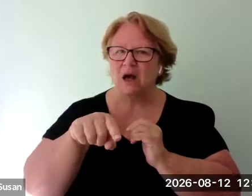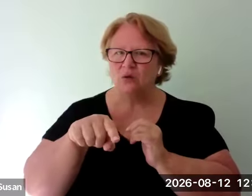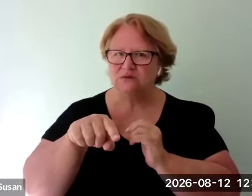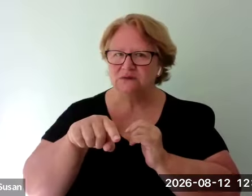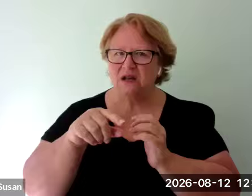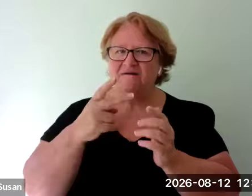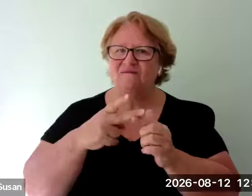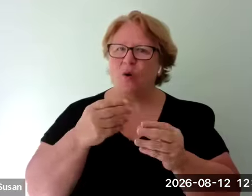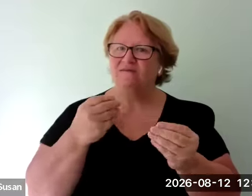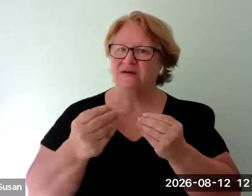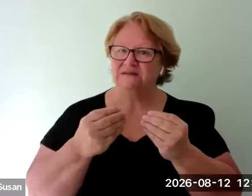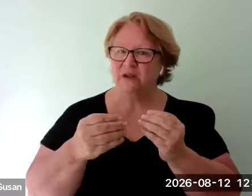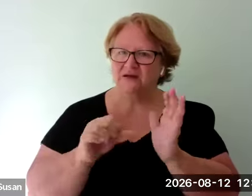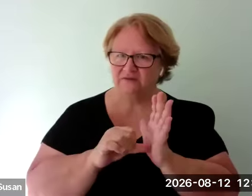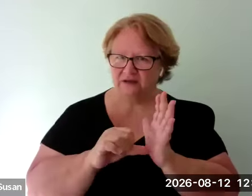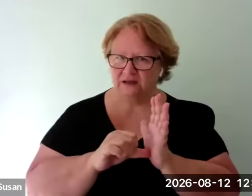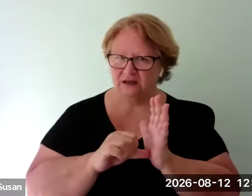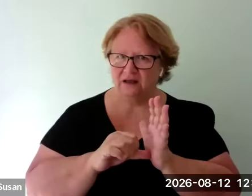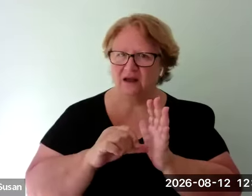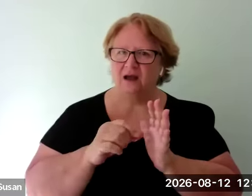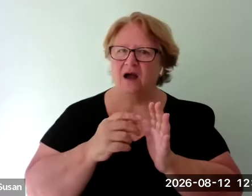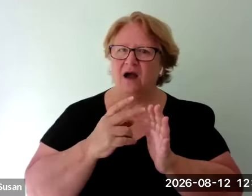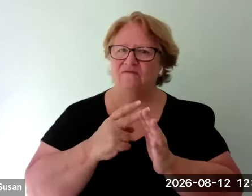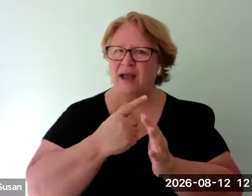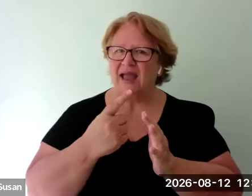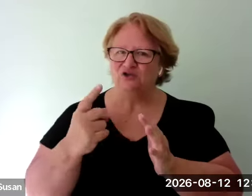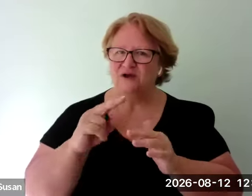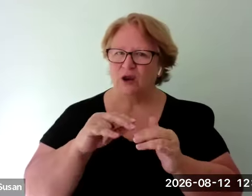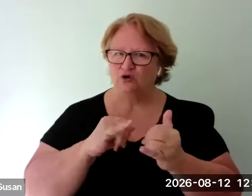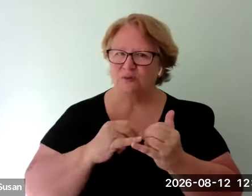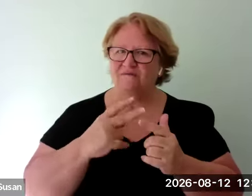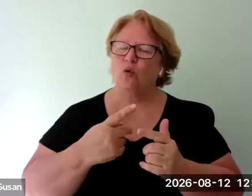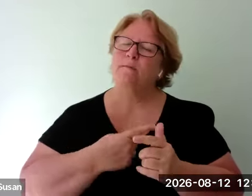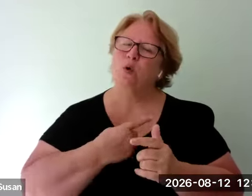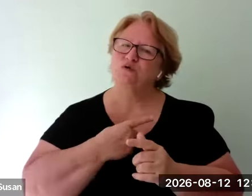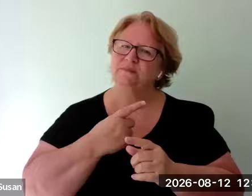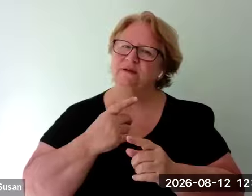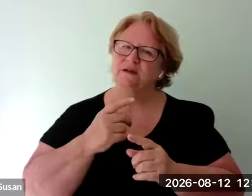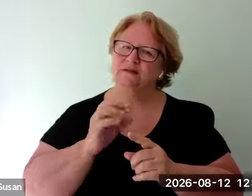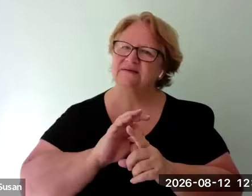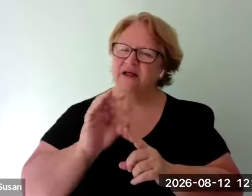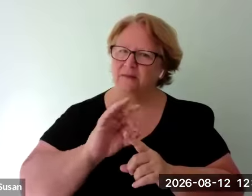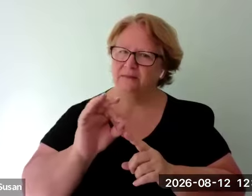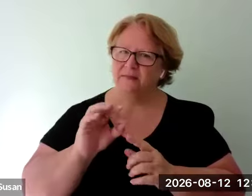will be expected to top up where required. There is up to $60,000 in flexible funding